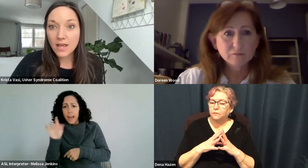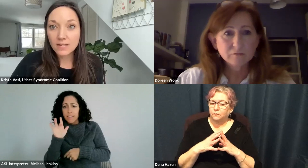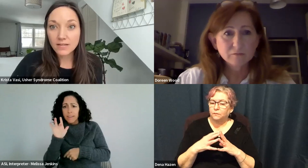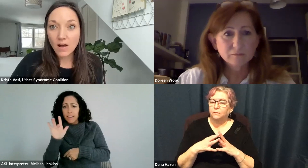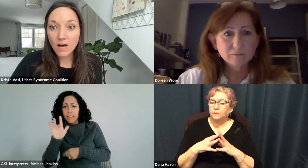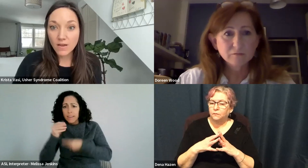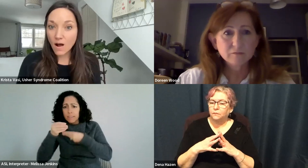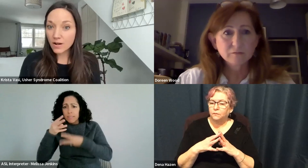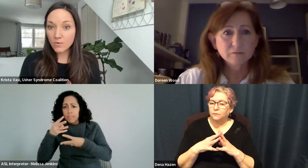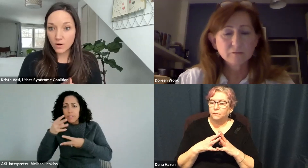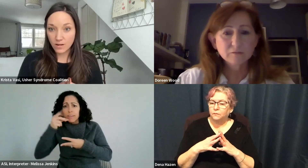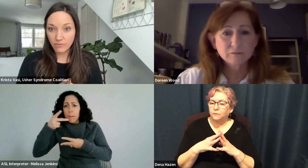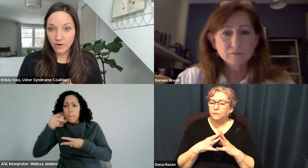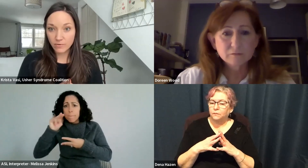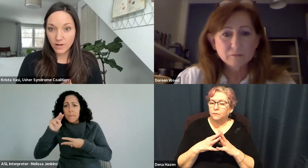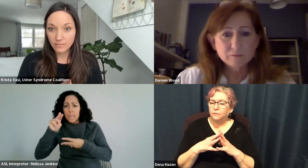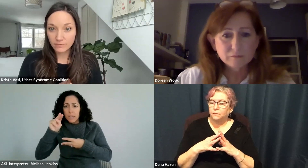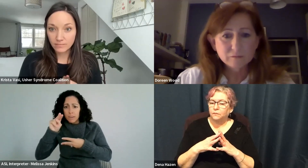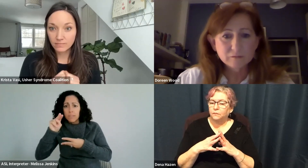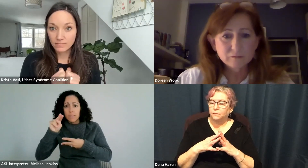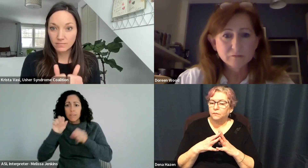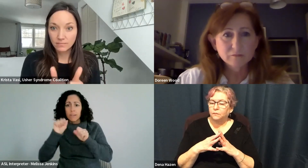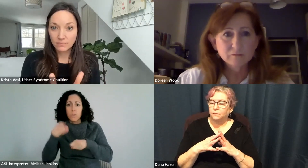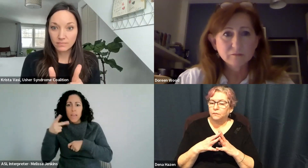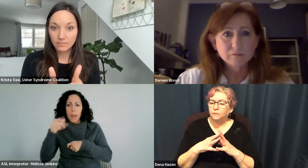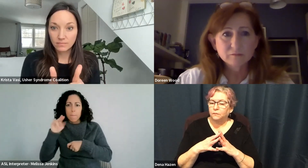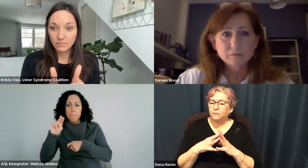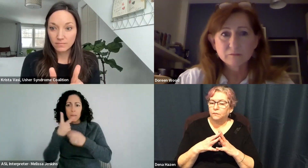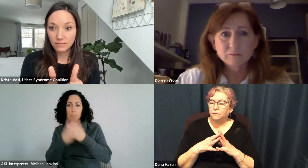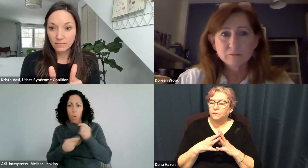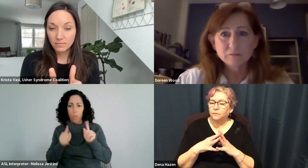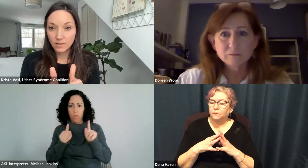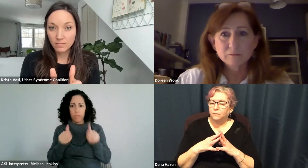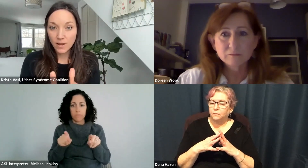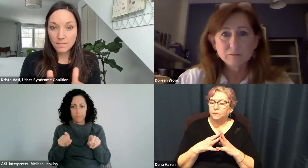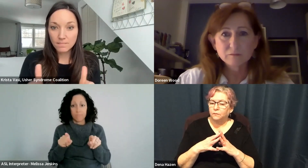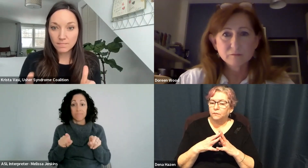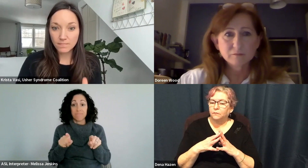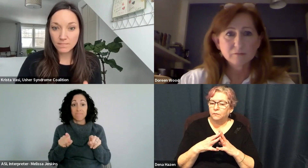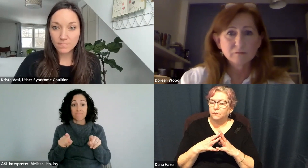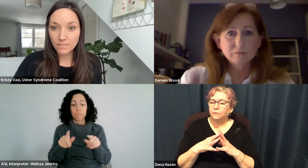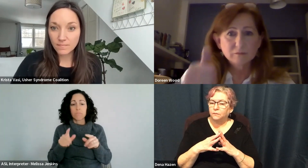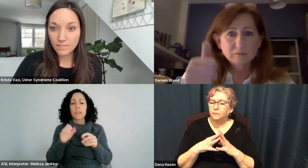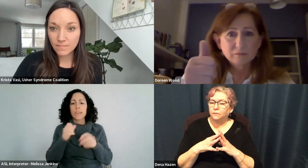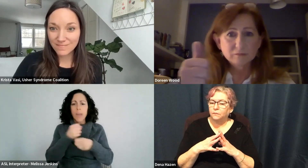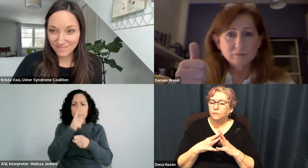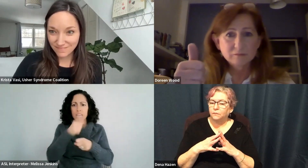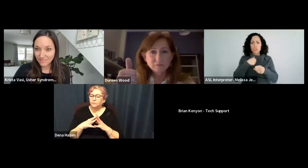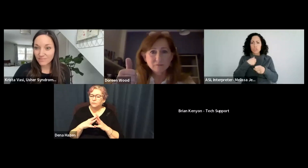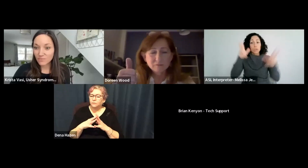Is the audio working for everyone? Thumbs up.